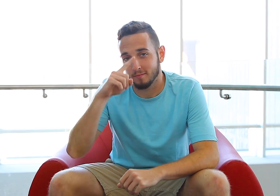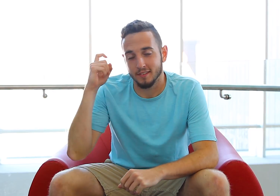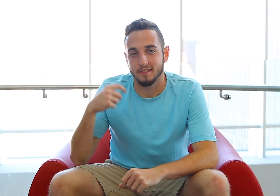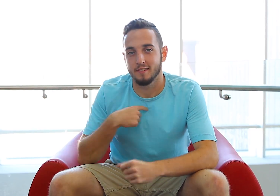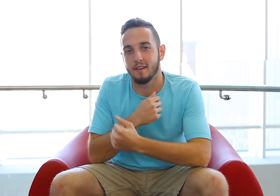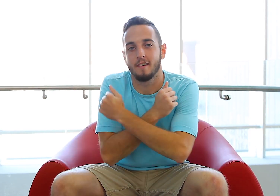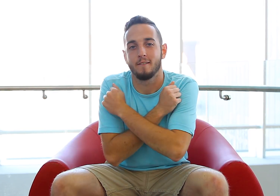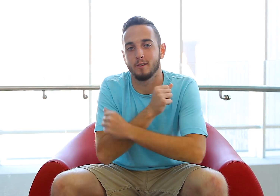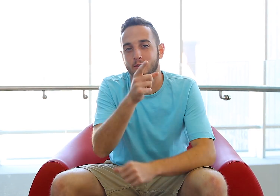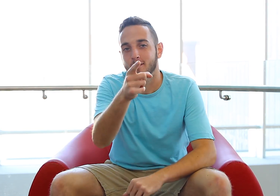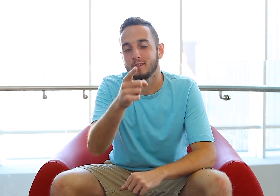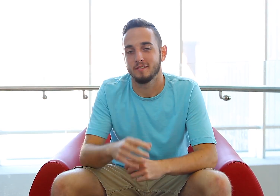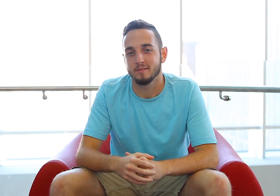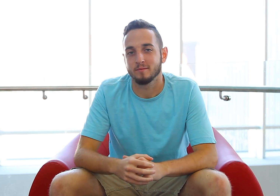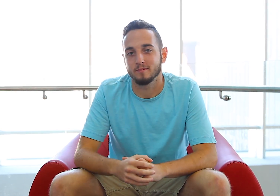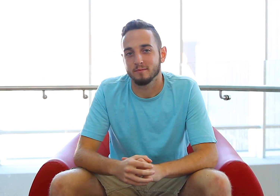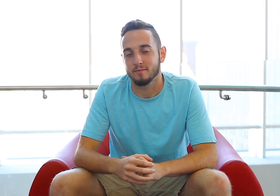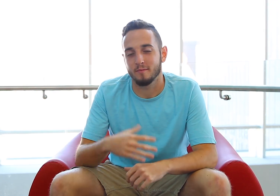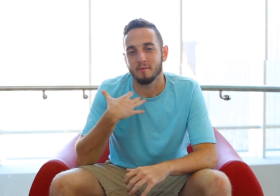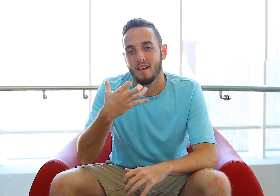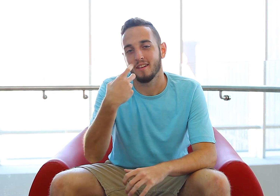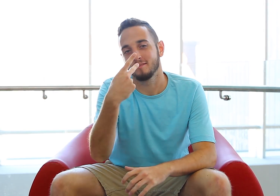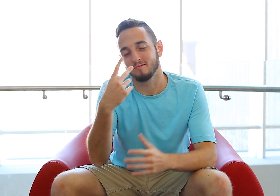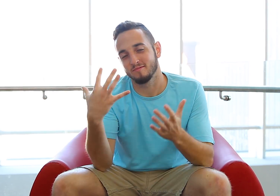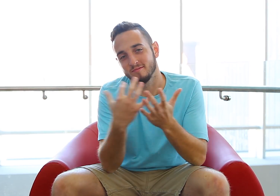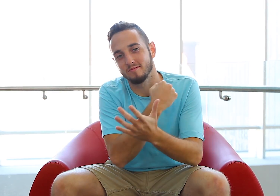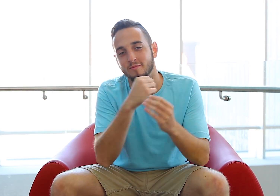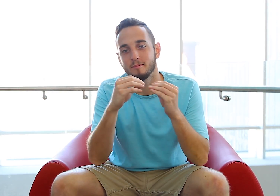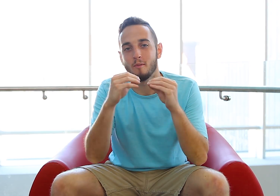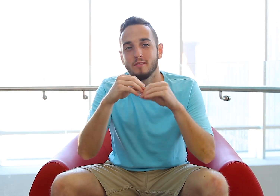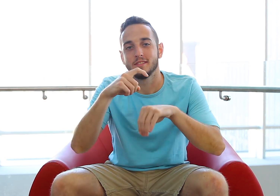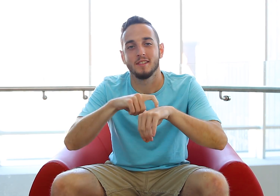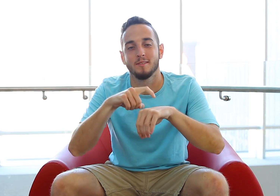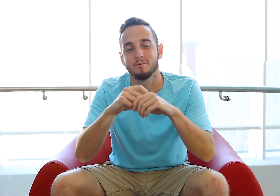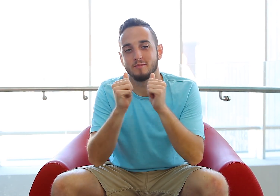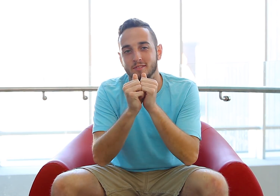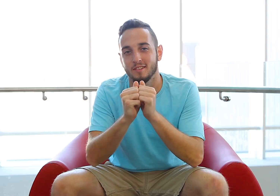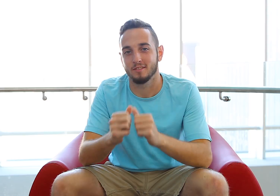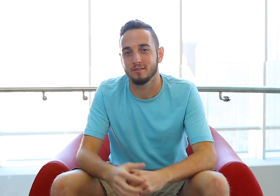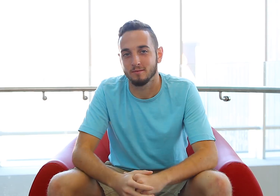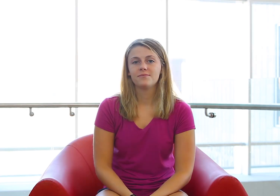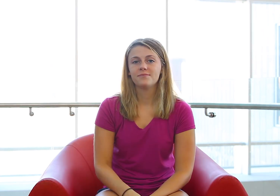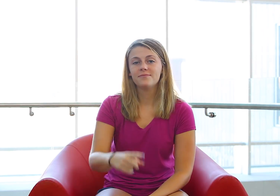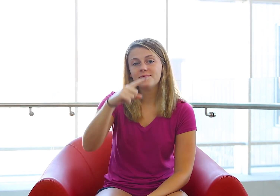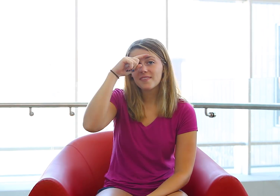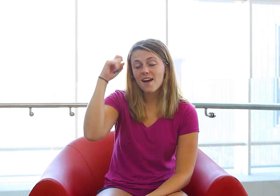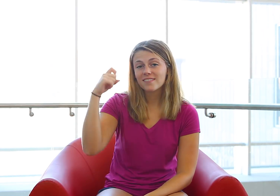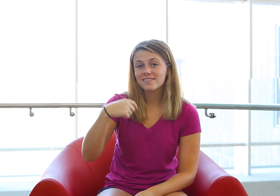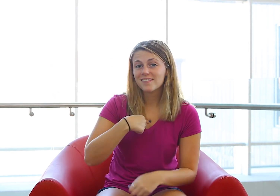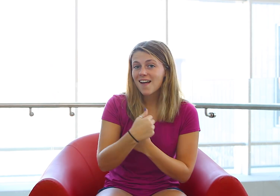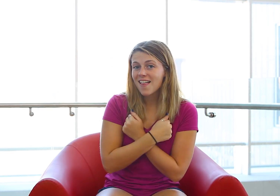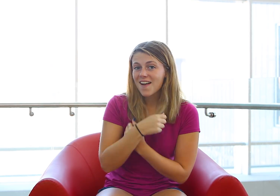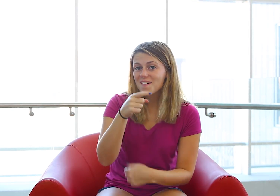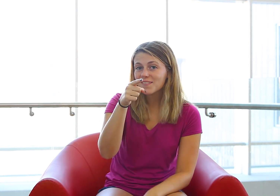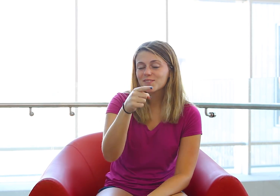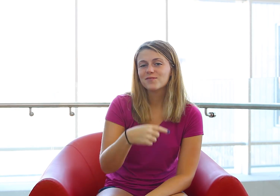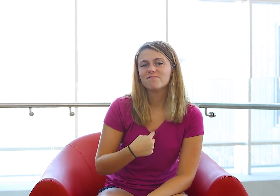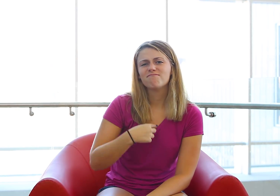Because I love you, I want us to spend more time together. Because I love you,